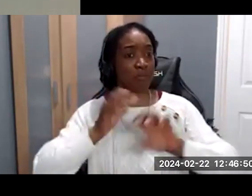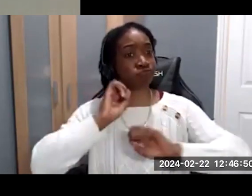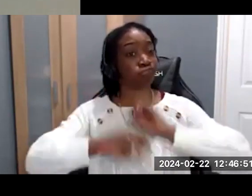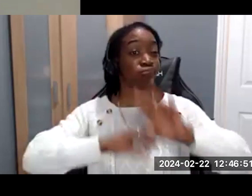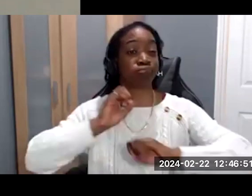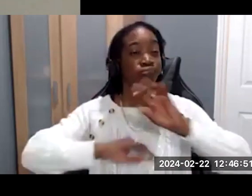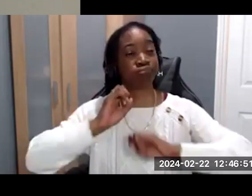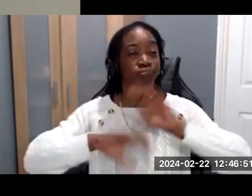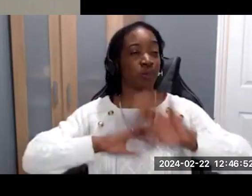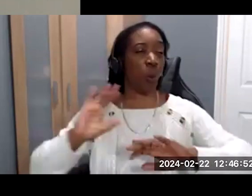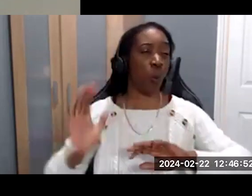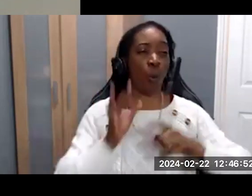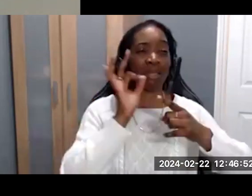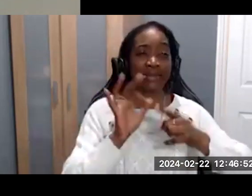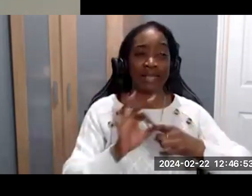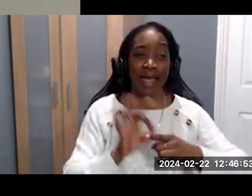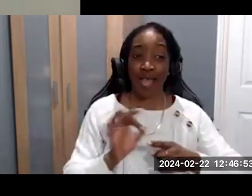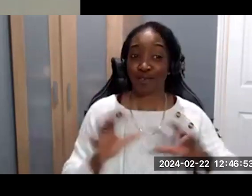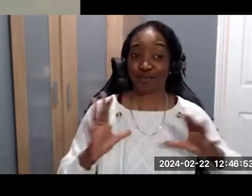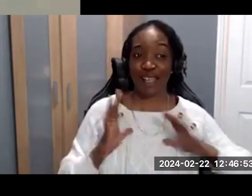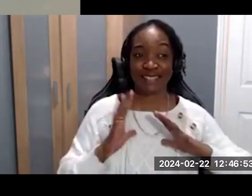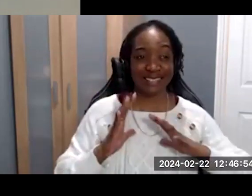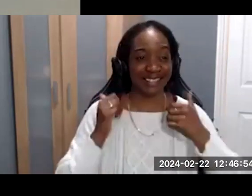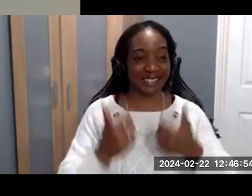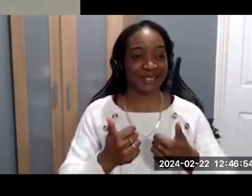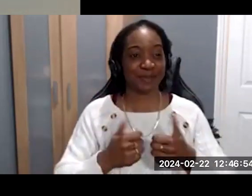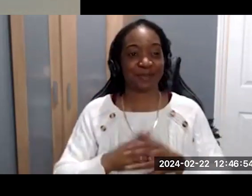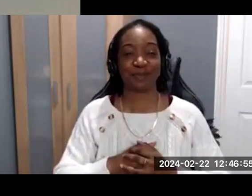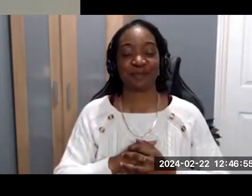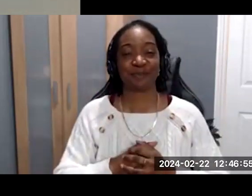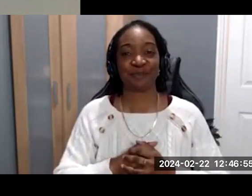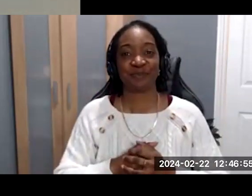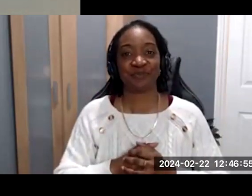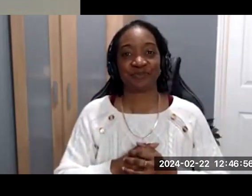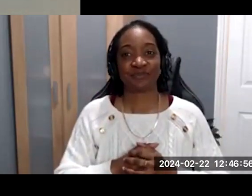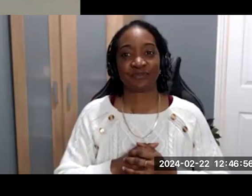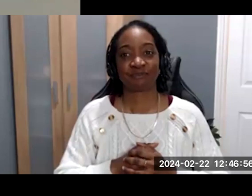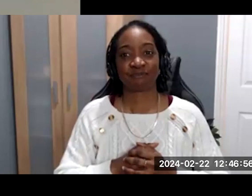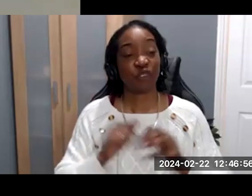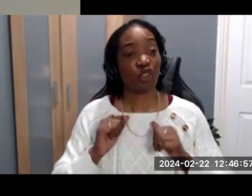detail uh ready for this session um I'm going to then invite my fellow